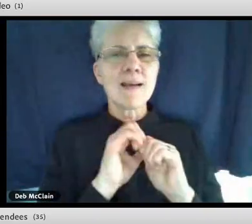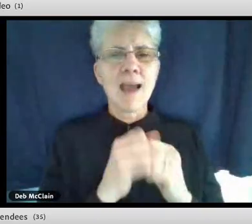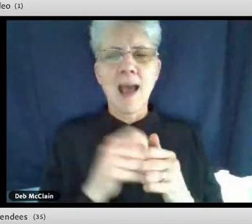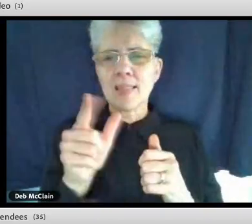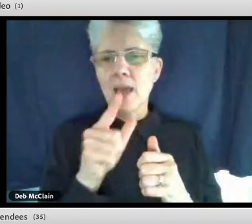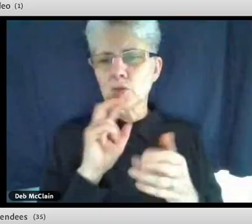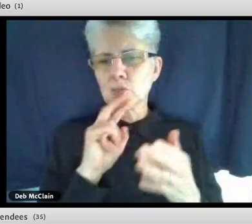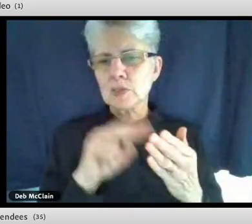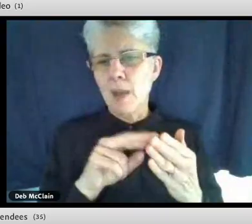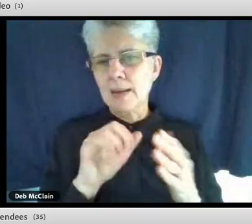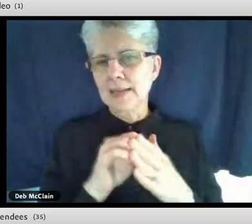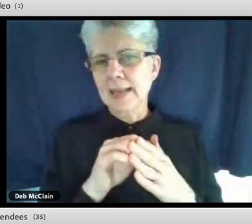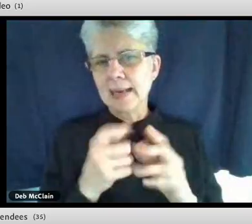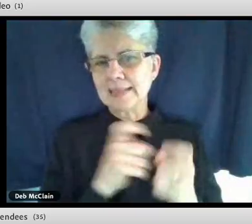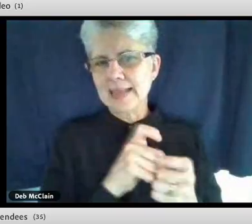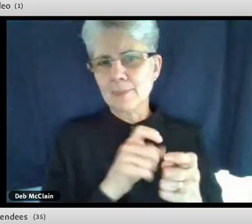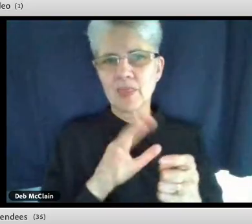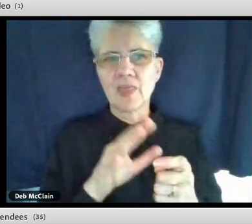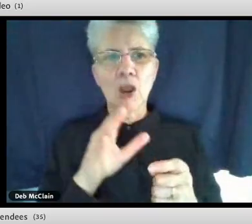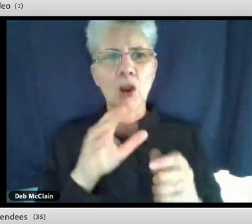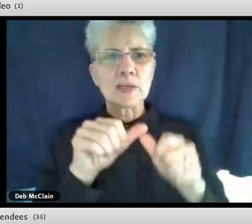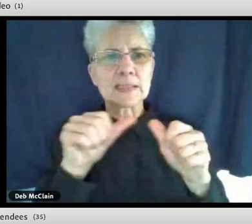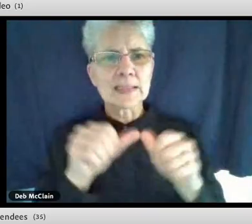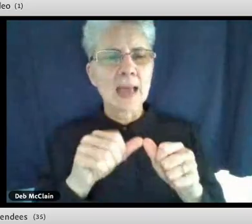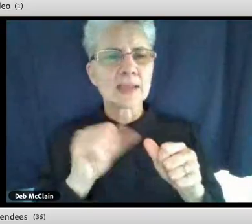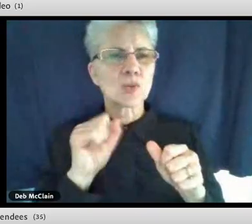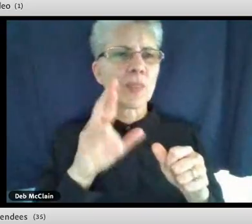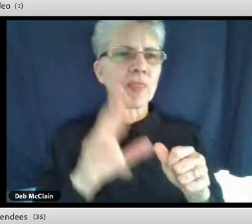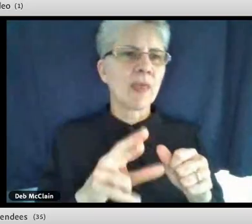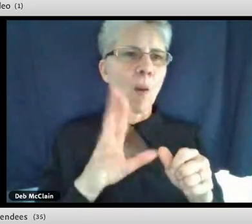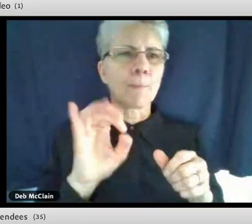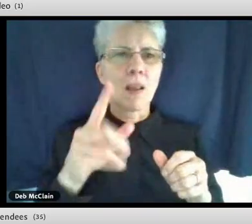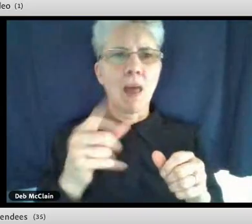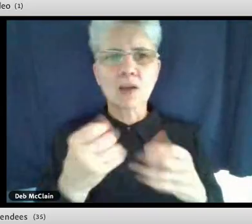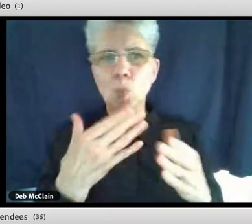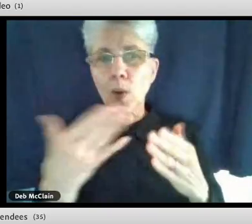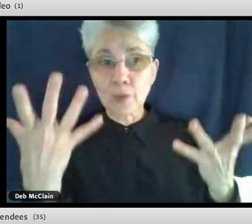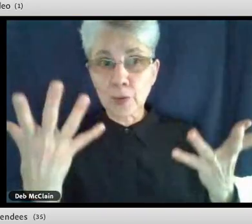So what I want to switch to now is, how have libraries responded and adapted their sites